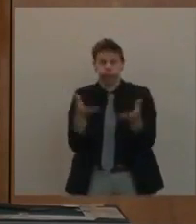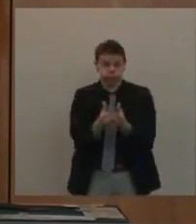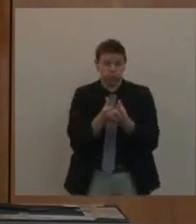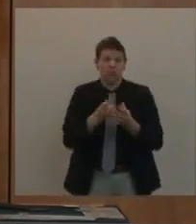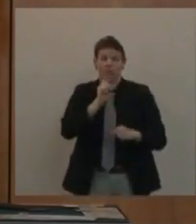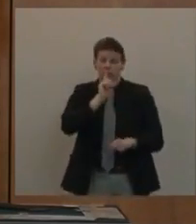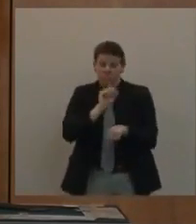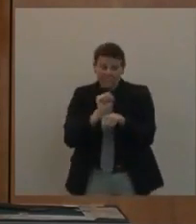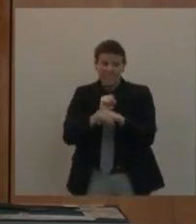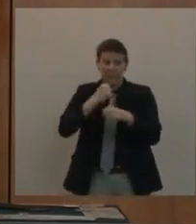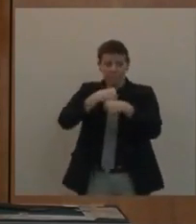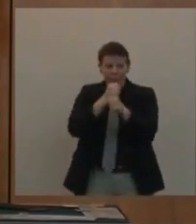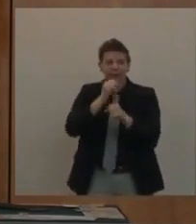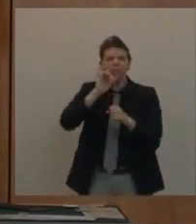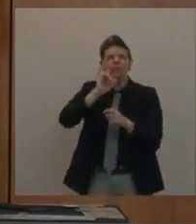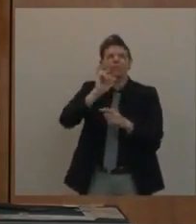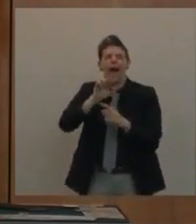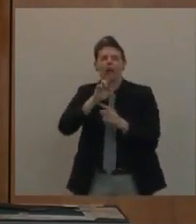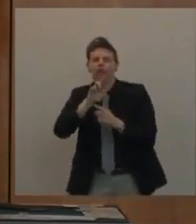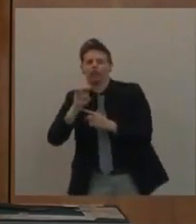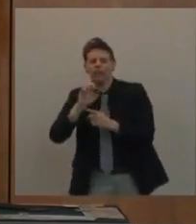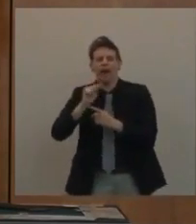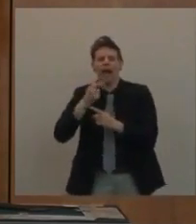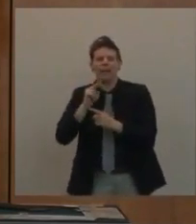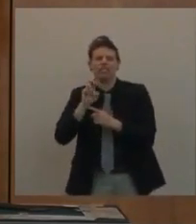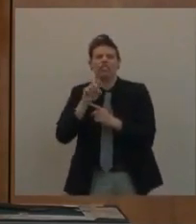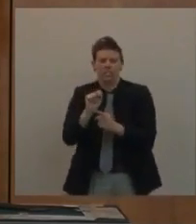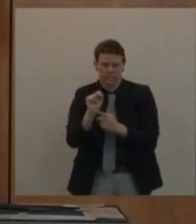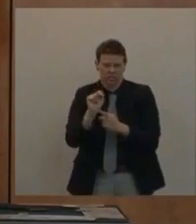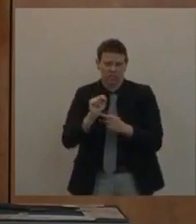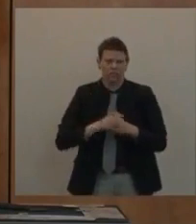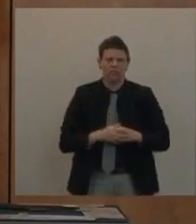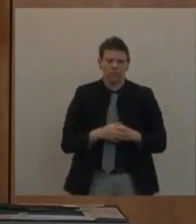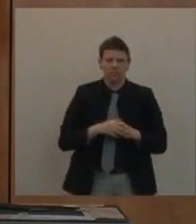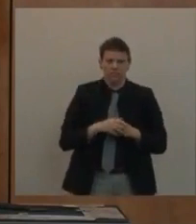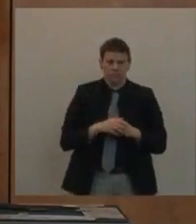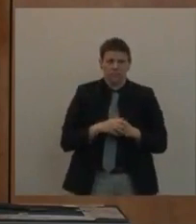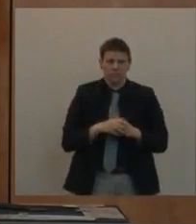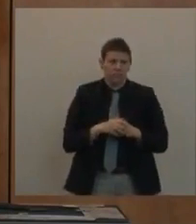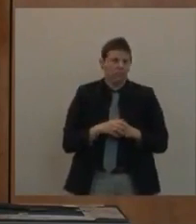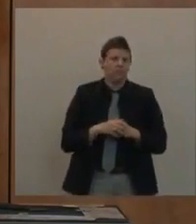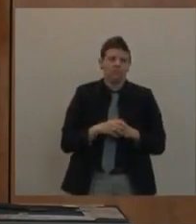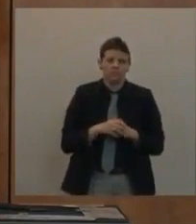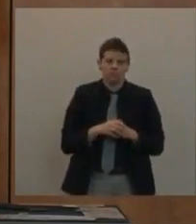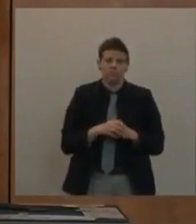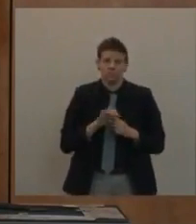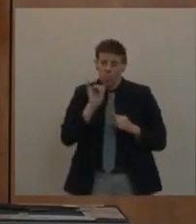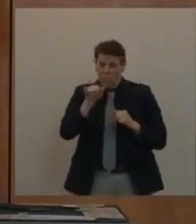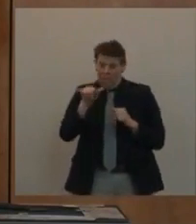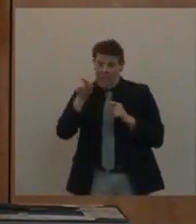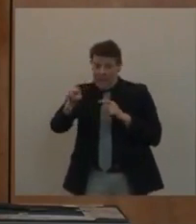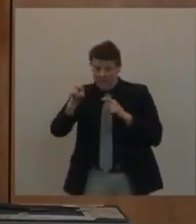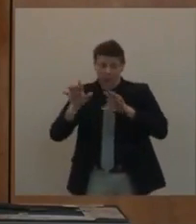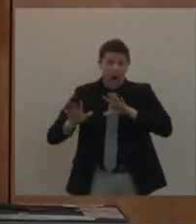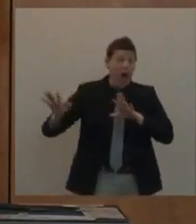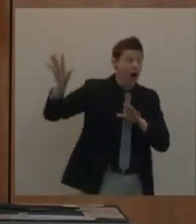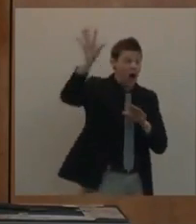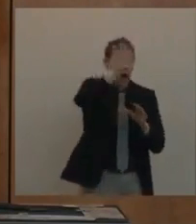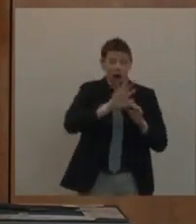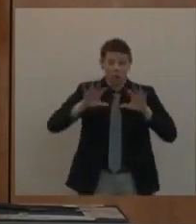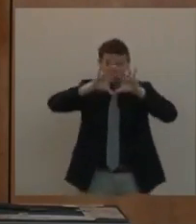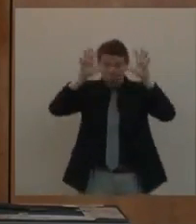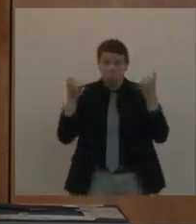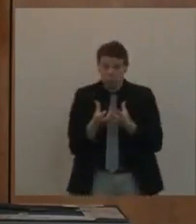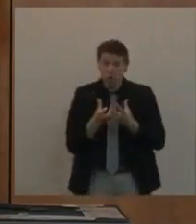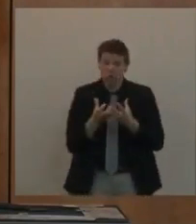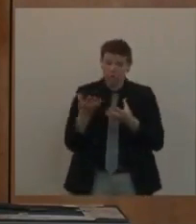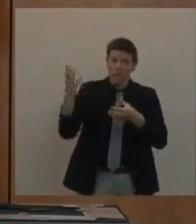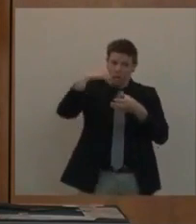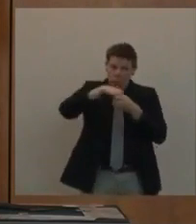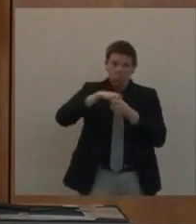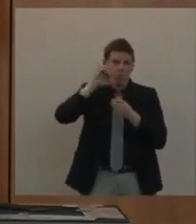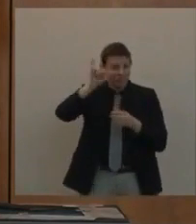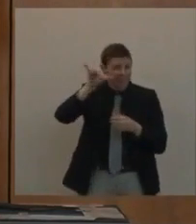THEY ARE LIMITED NUMBERS OF COMPANIES IN THE UNITED STATES, QUITE FRANKLY AROUND THE WORLD, WHO ACTUALLY PRODUCE THESE REAGENTS AND TESTING KITS.